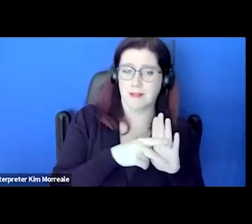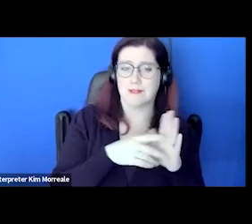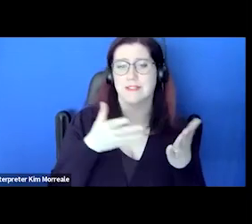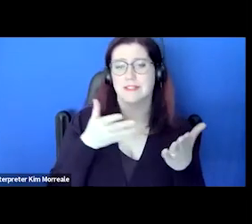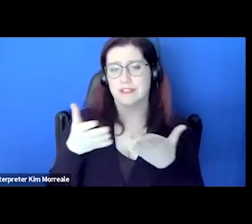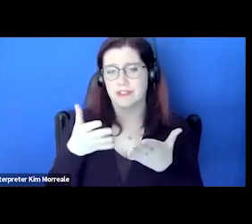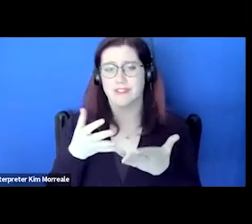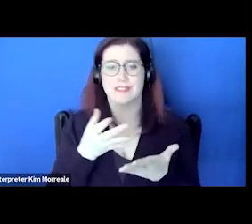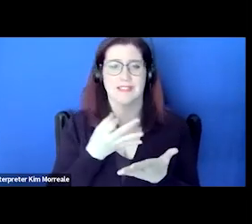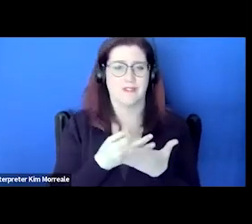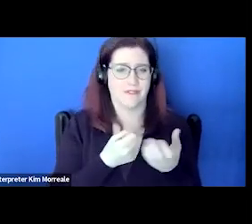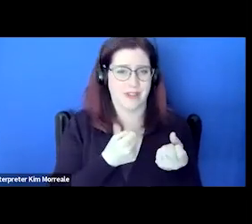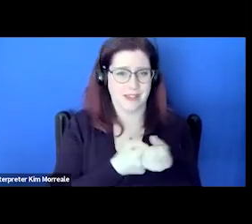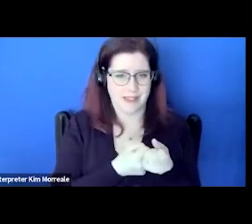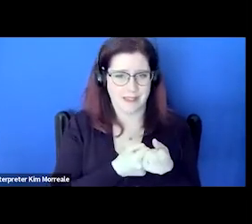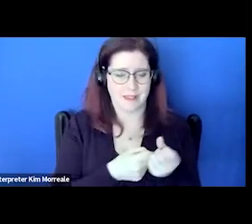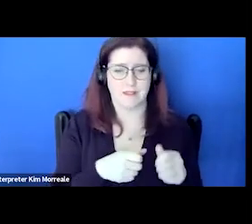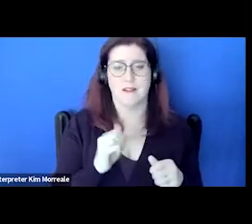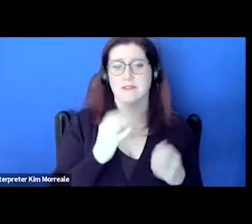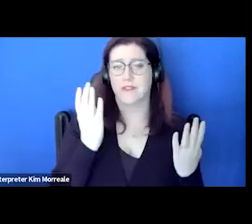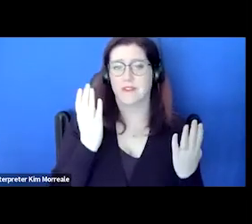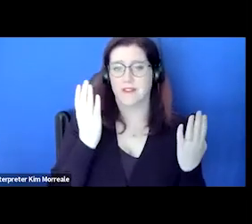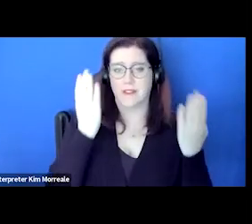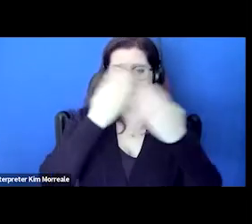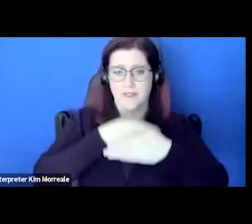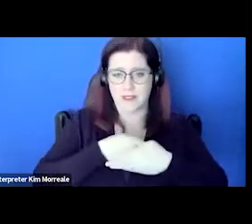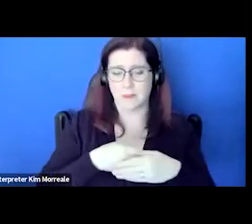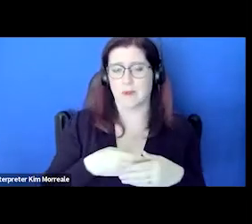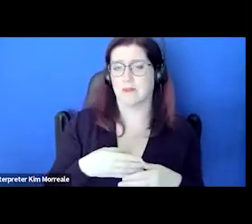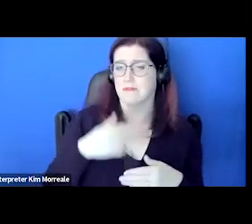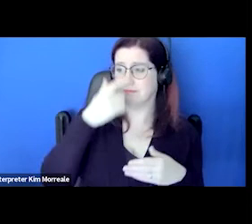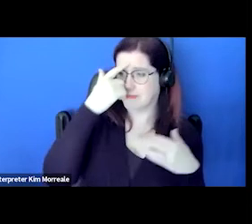We're also invisible in regard to how mental health practices,